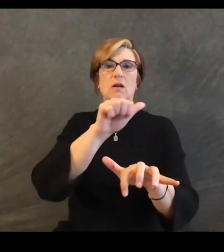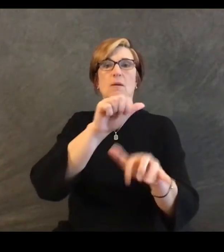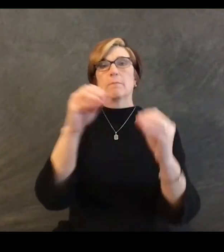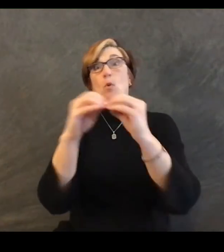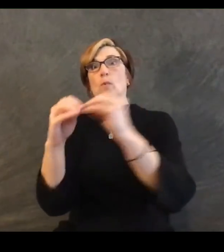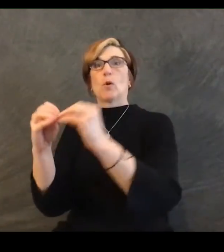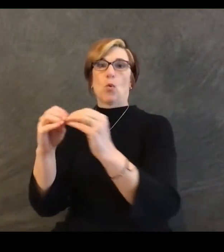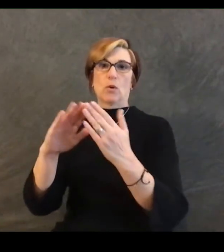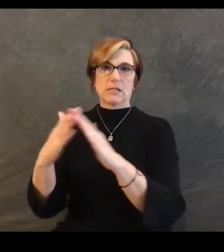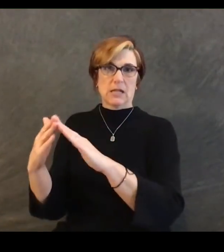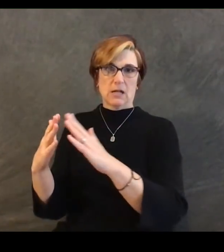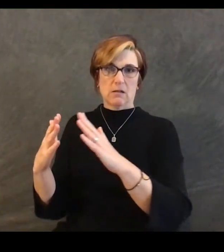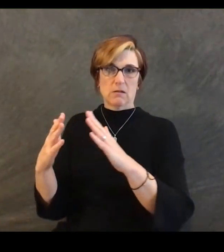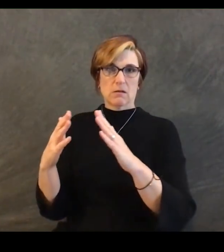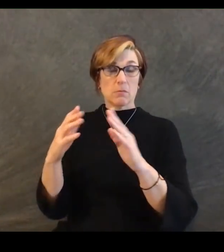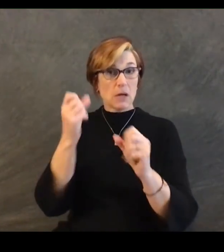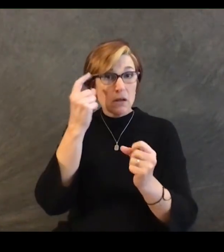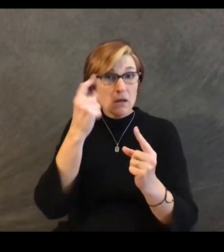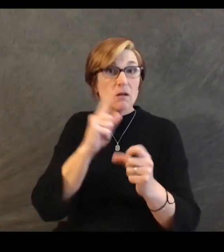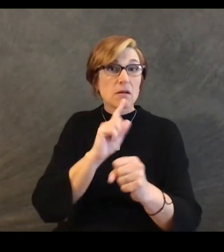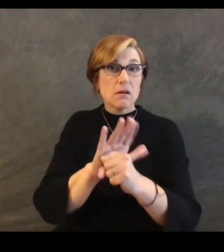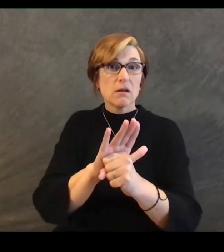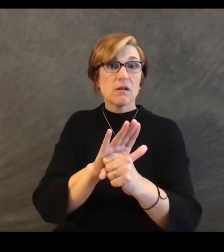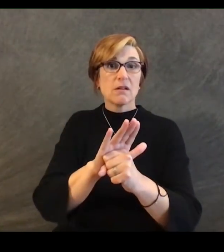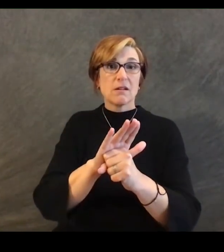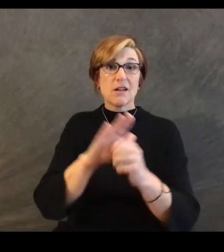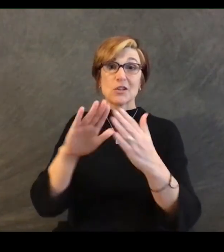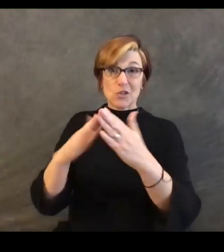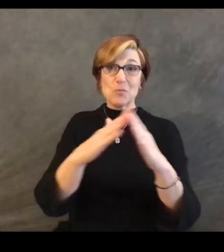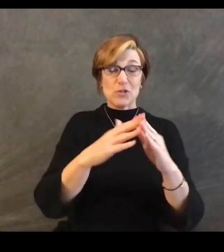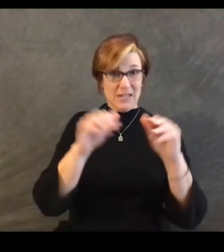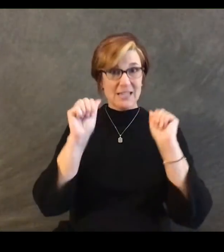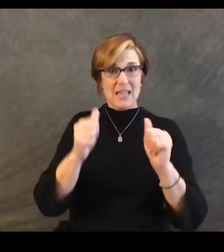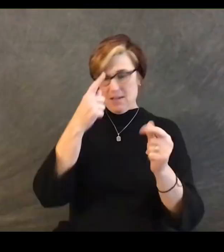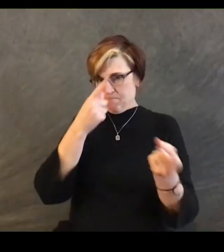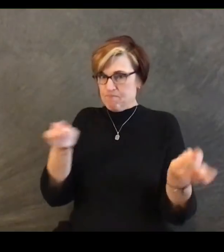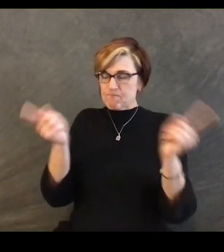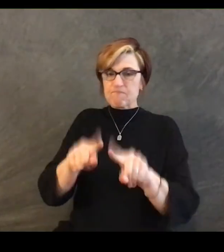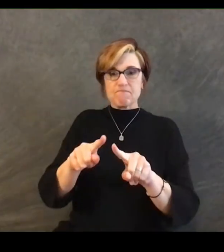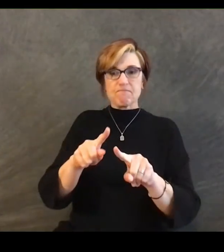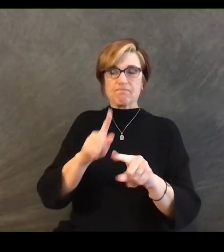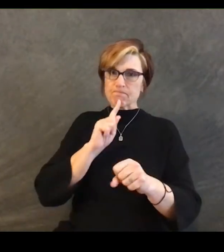together to work together and ensure that the health care providers around